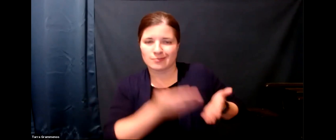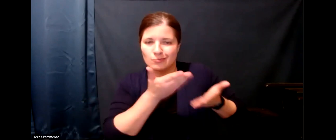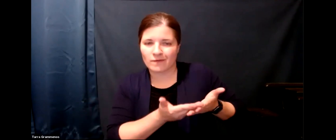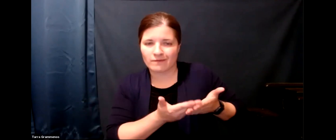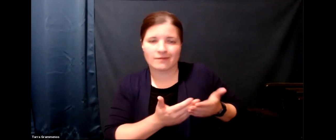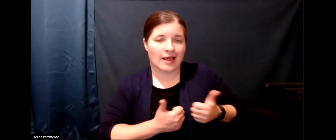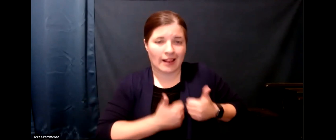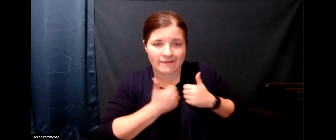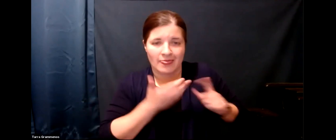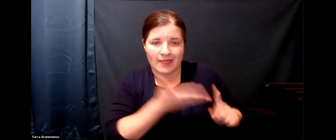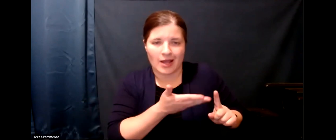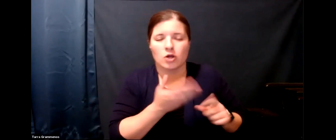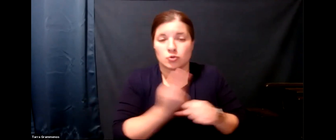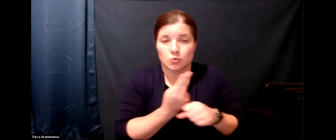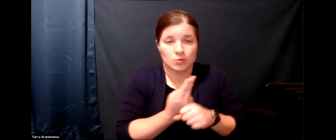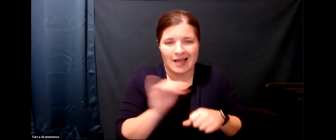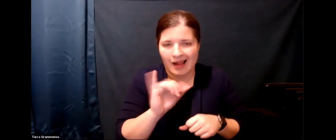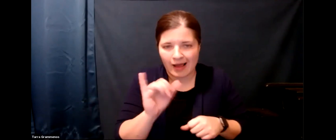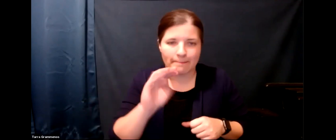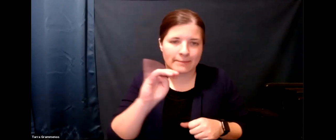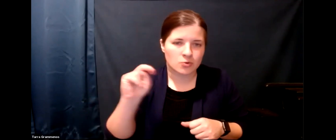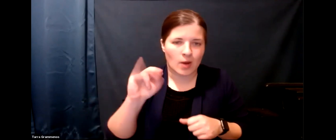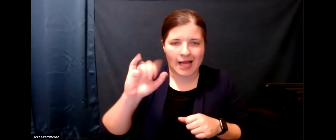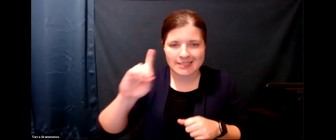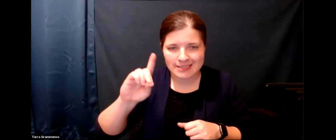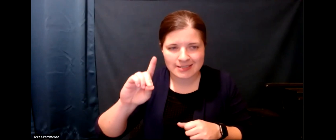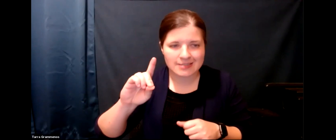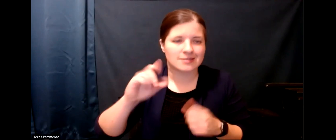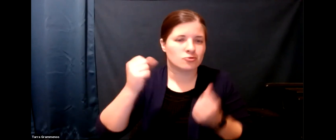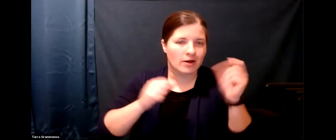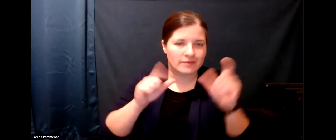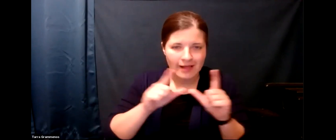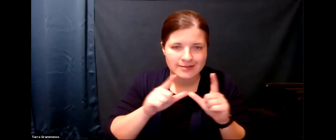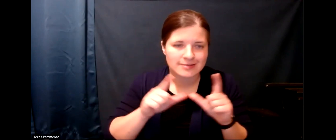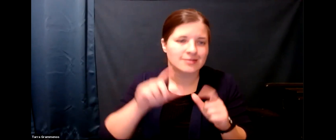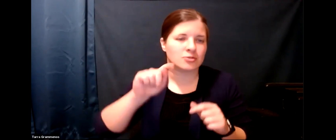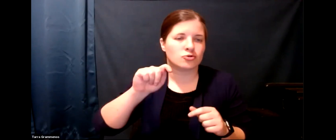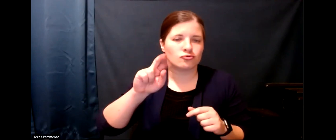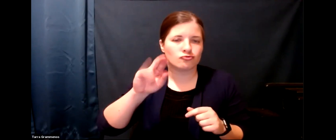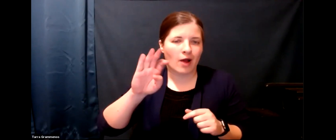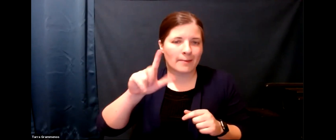I.D., a tribal I.D., just for a few examples, a bill, a